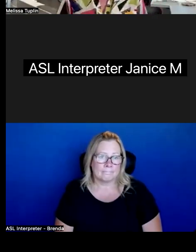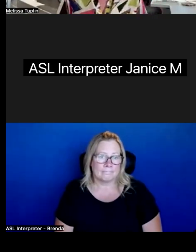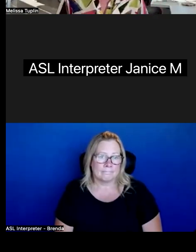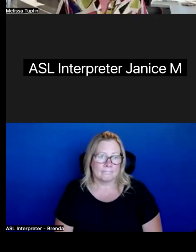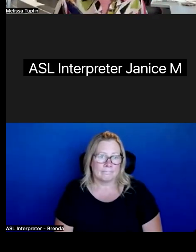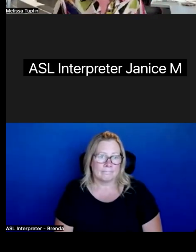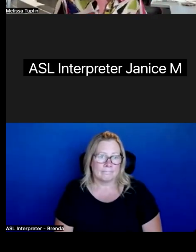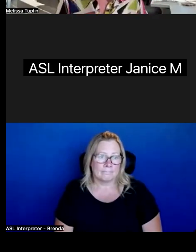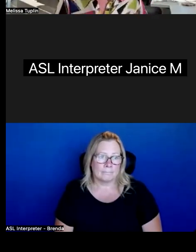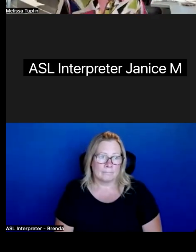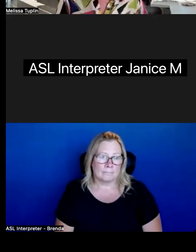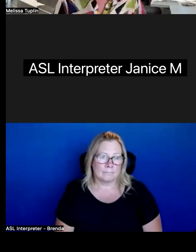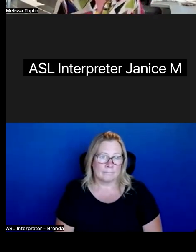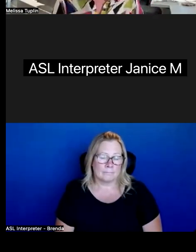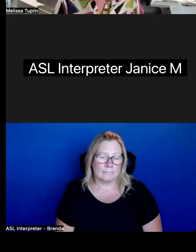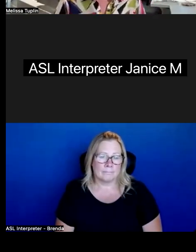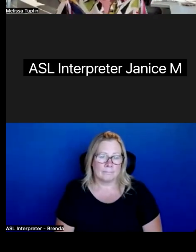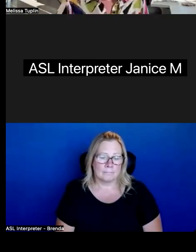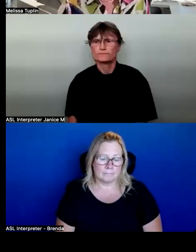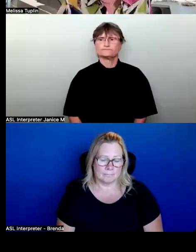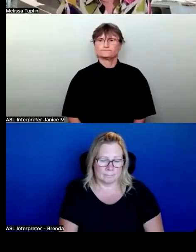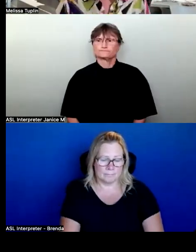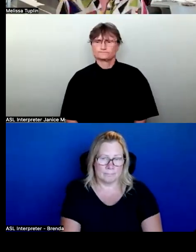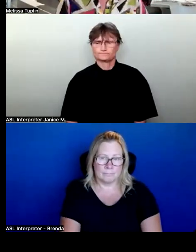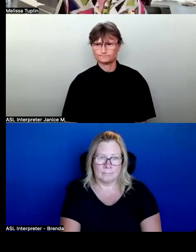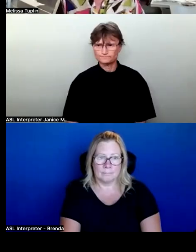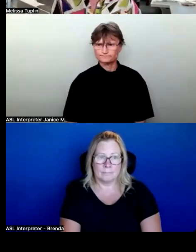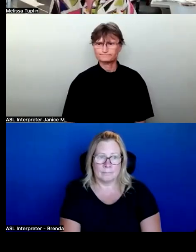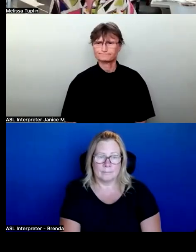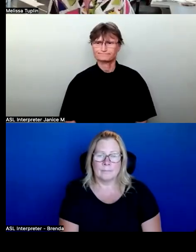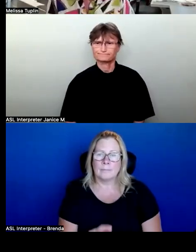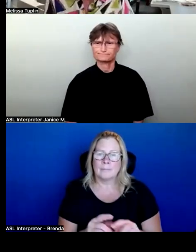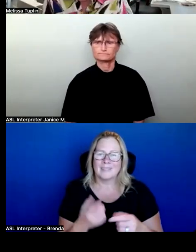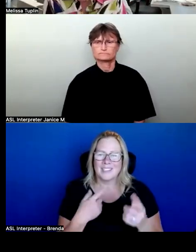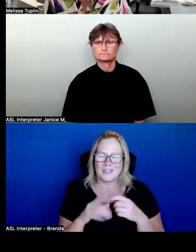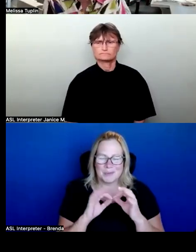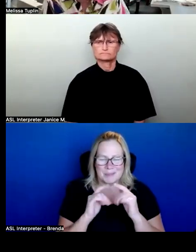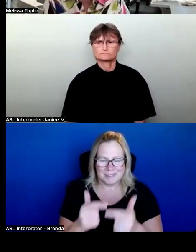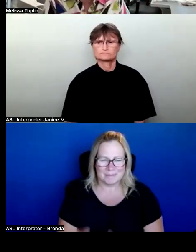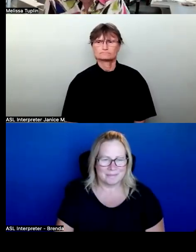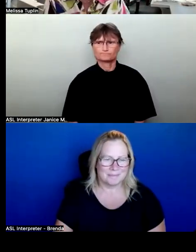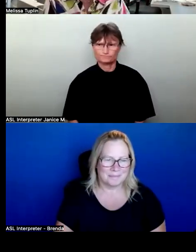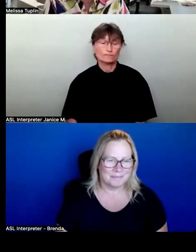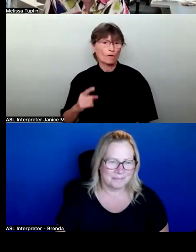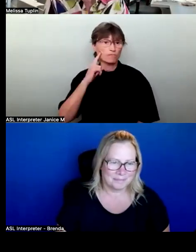So Calgary Arts Development, for this new program, has also identified additional considerations